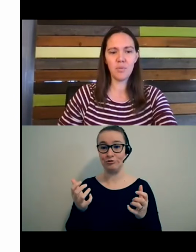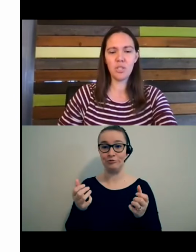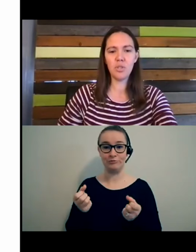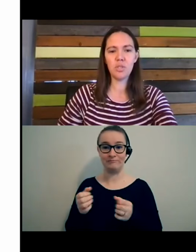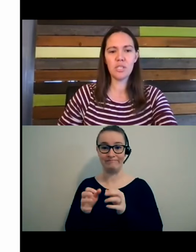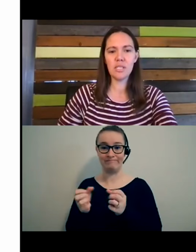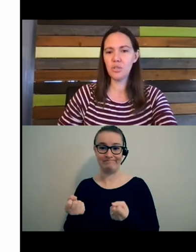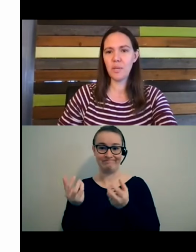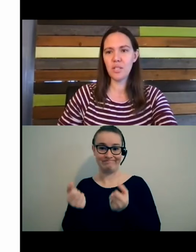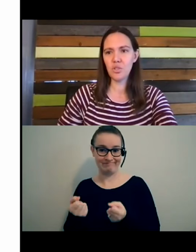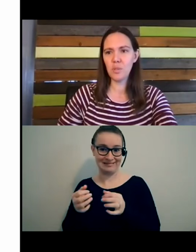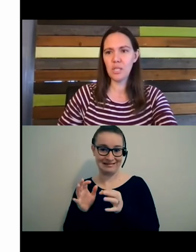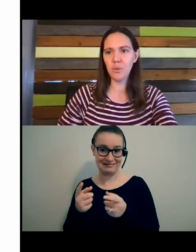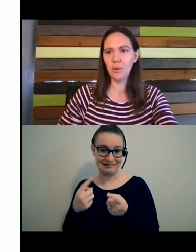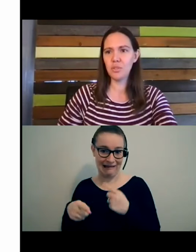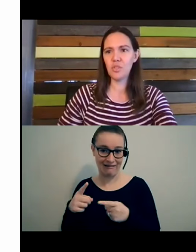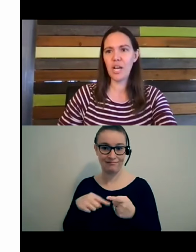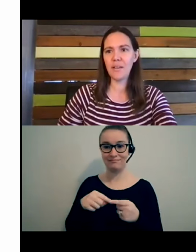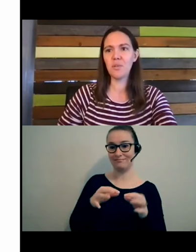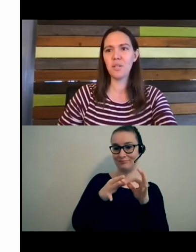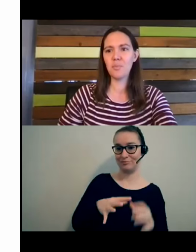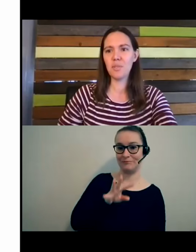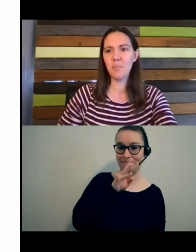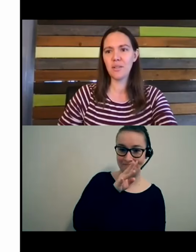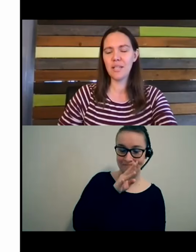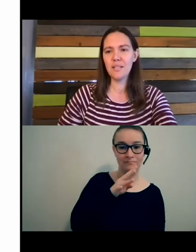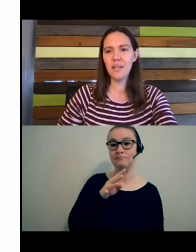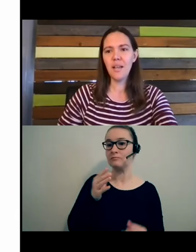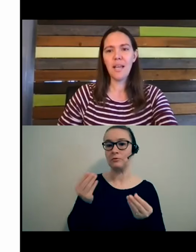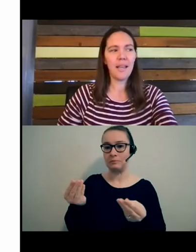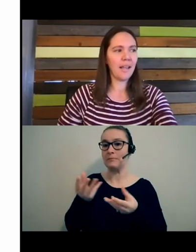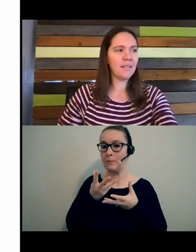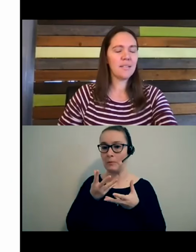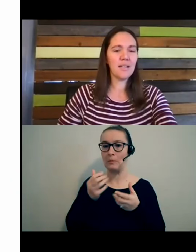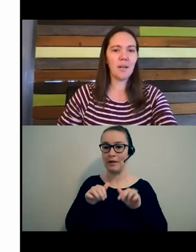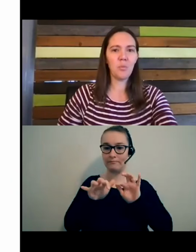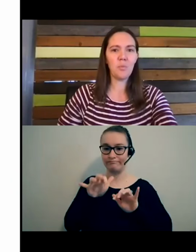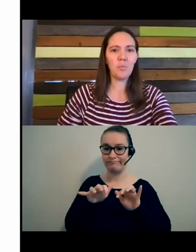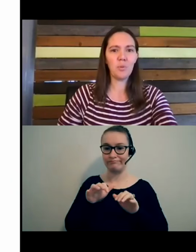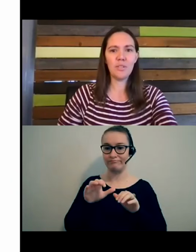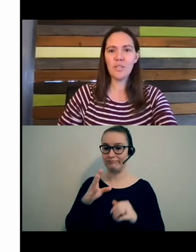You would just need to message me or post in the chat that you want to be spotlighted. And we can do that.